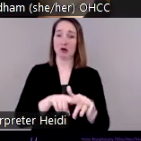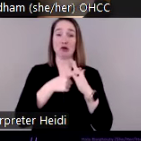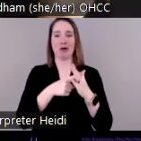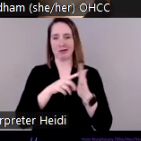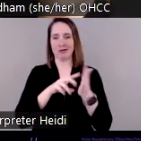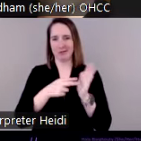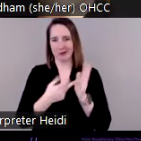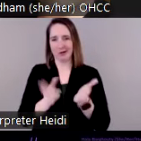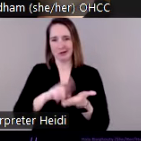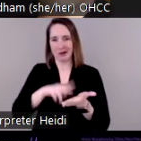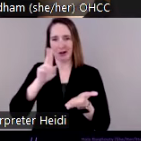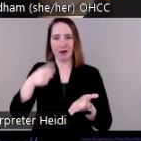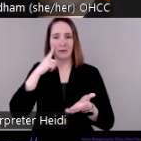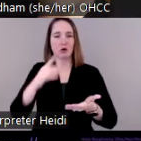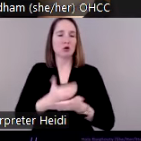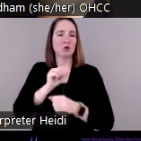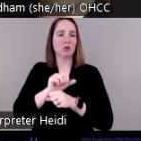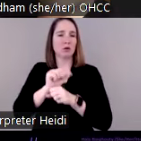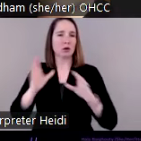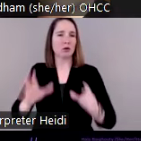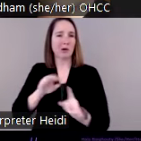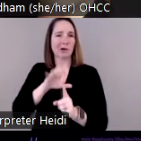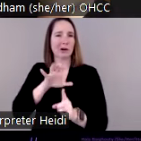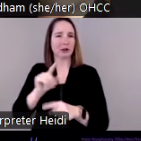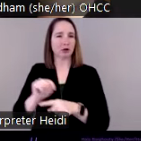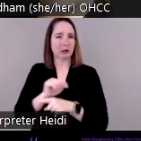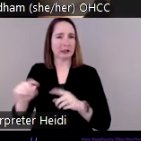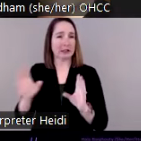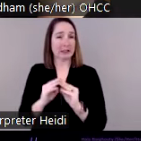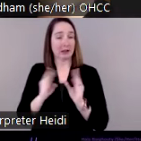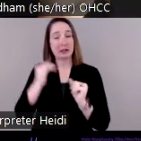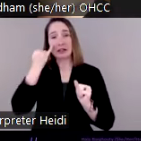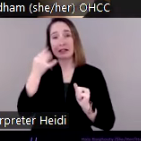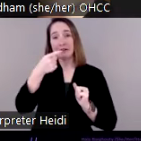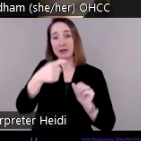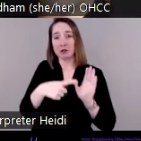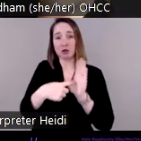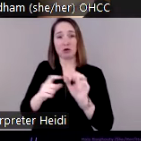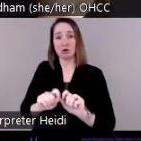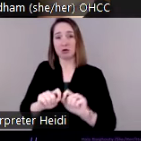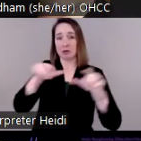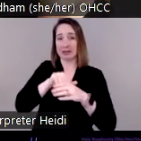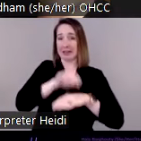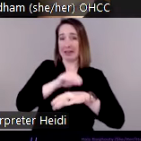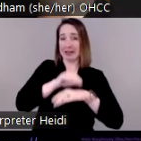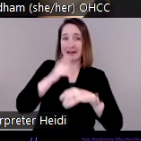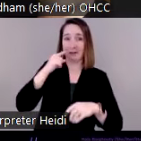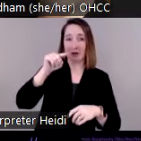a New Yorker orientation training session. Uh if this is uh showing up in